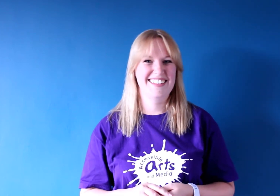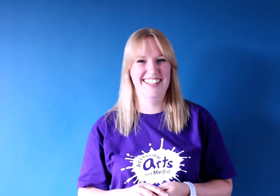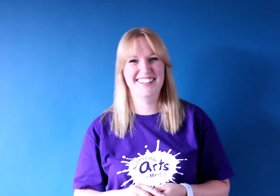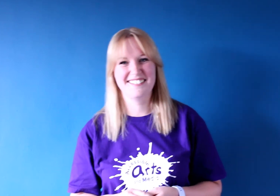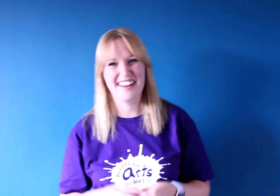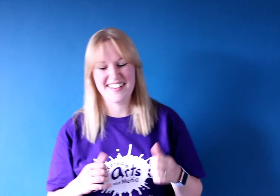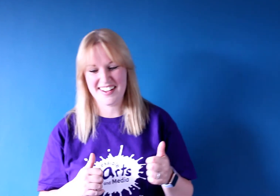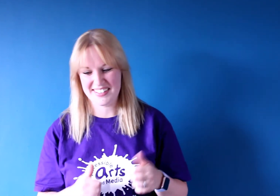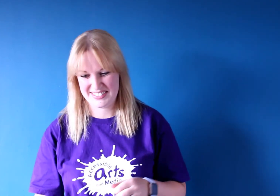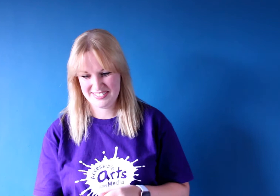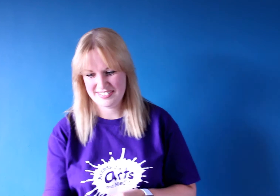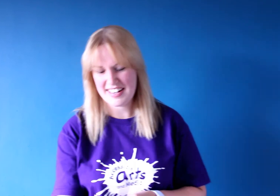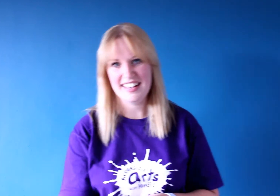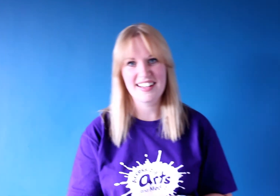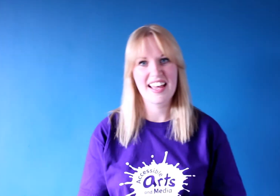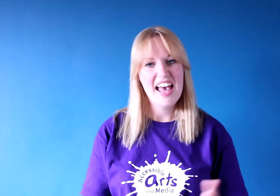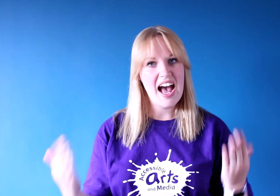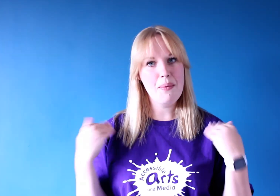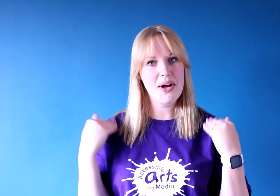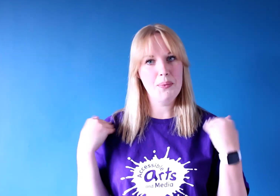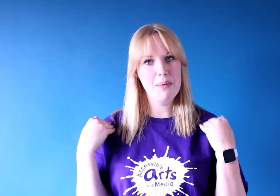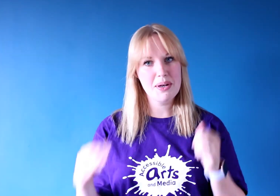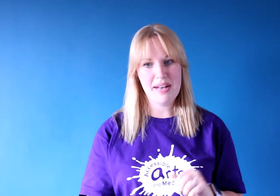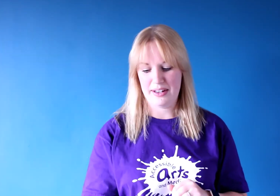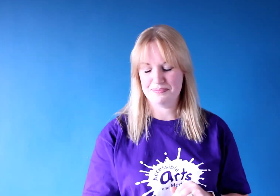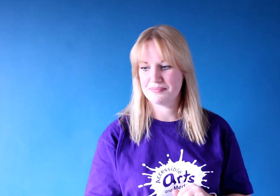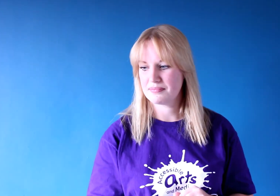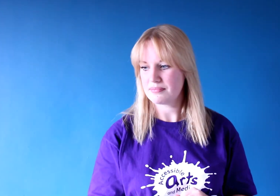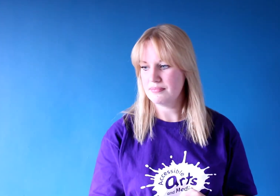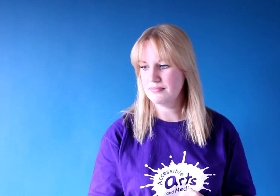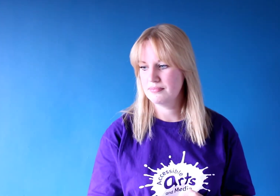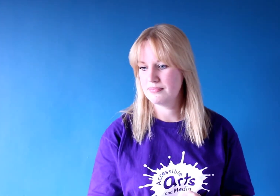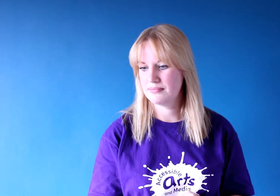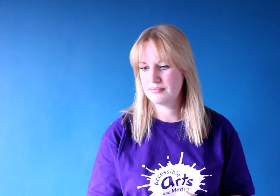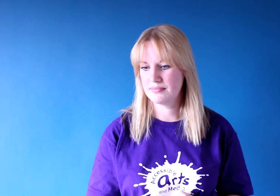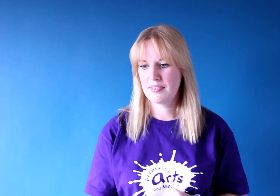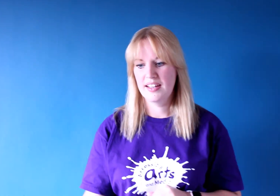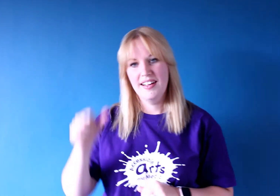Very good. Fantastic. Are we all warmed up now?